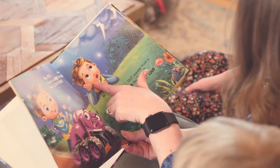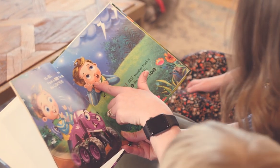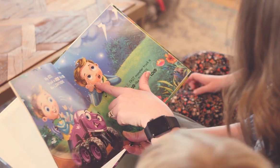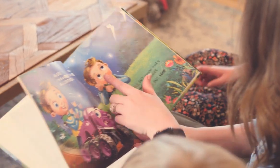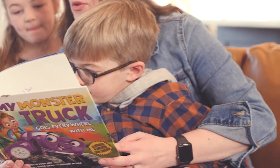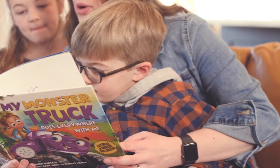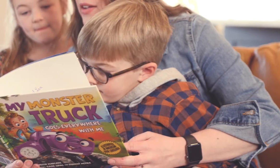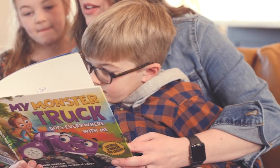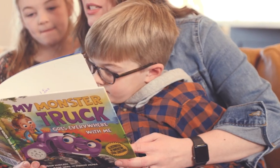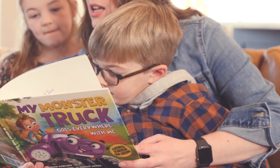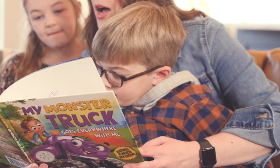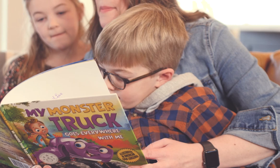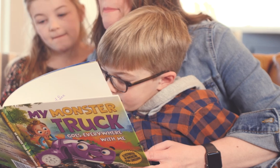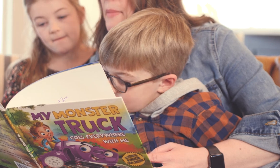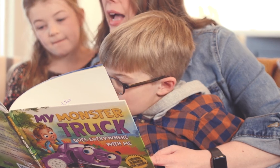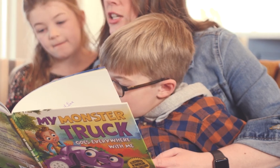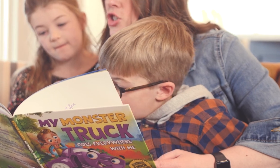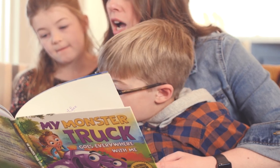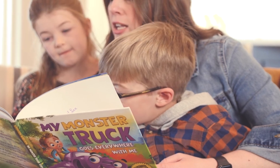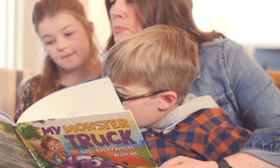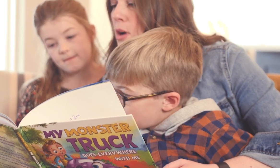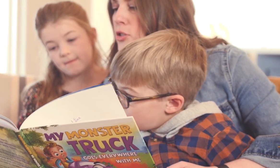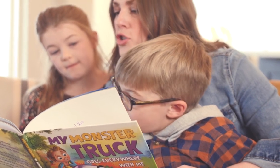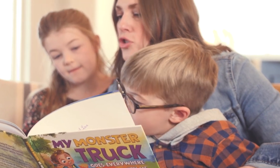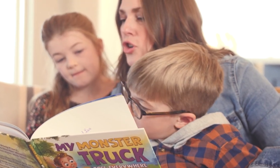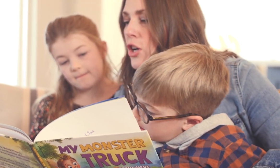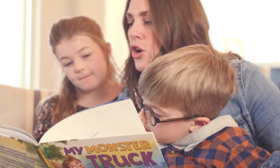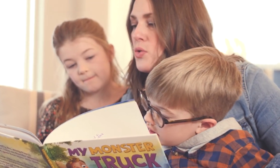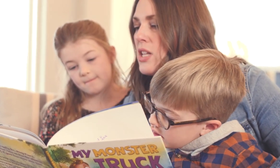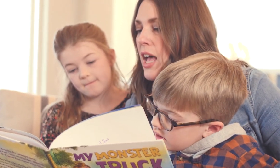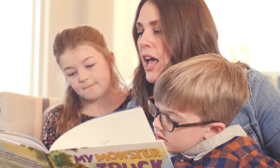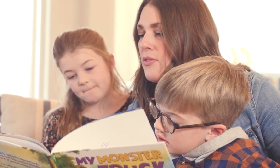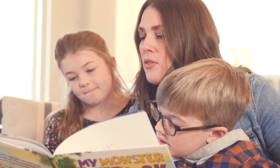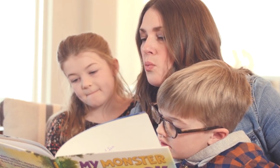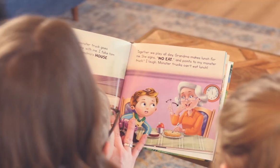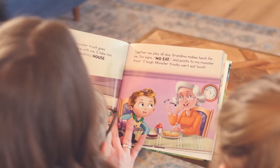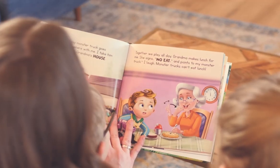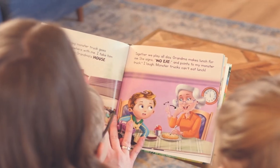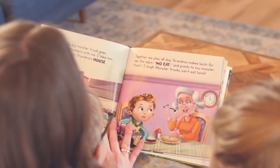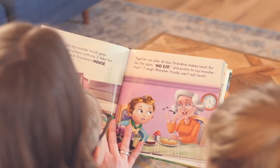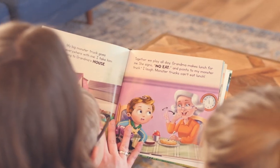and knows how to sign the words for the colors and sounds of his favorite trucks. Each page is